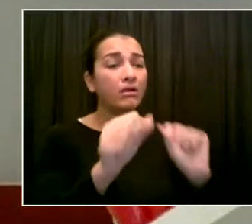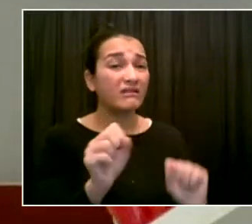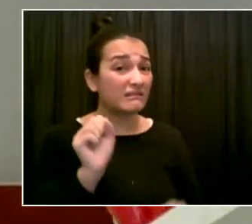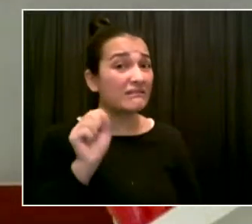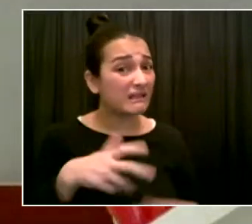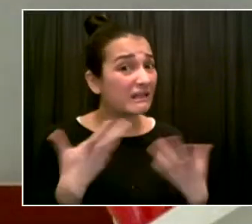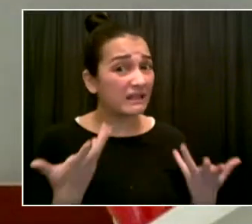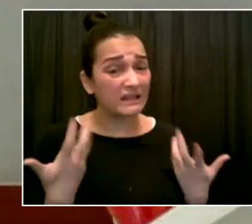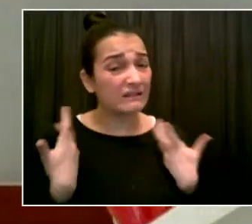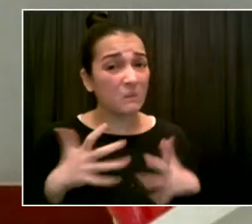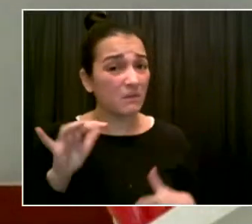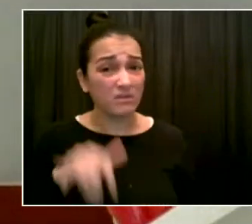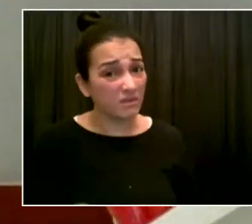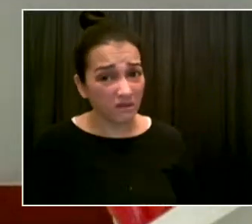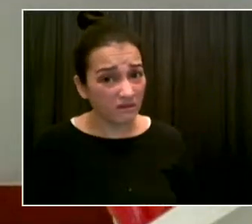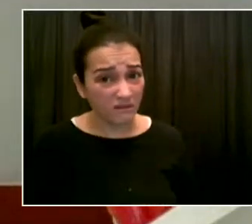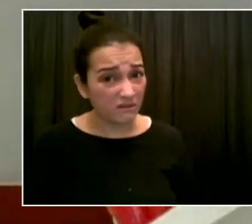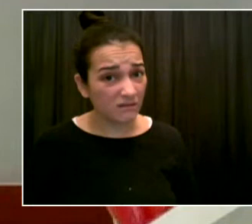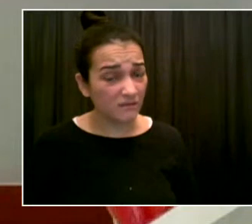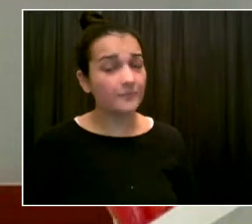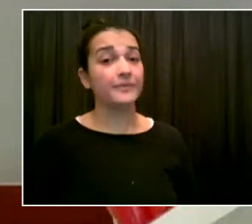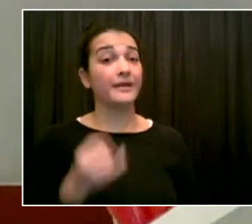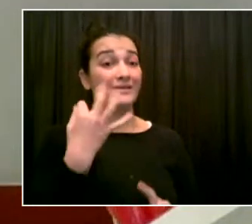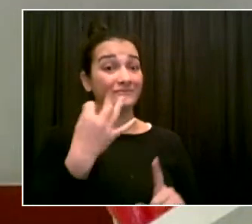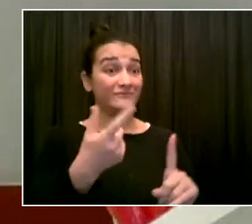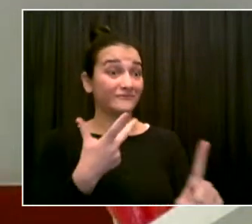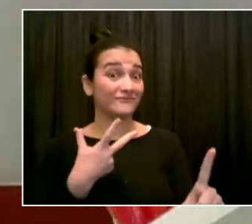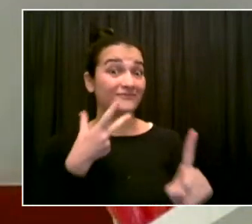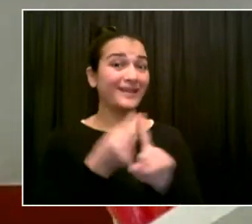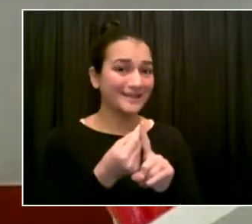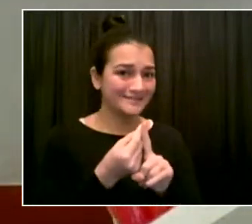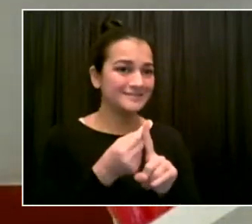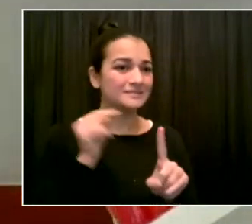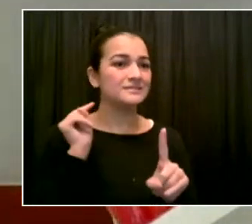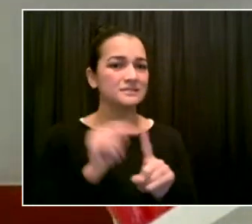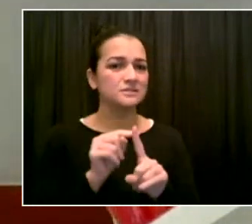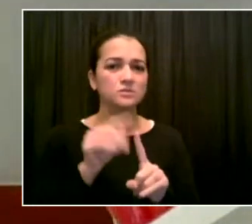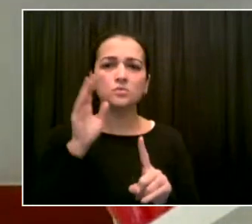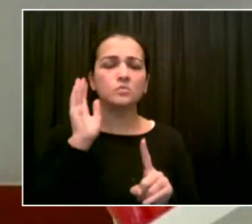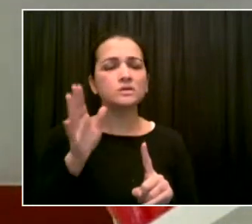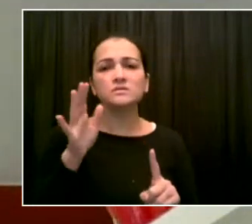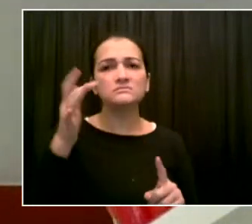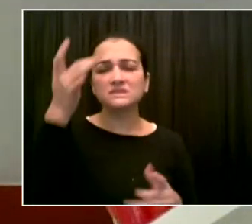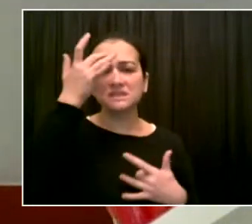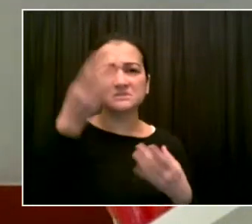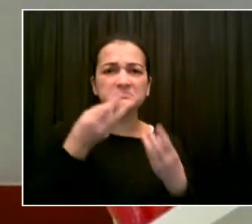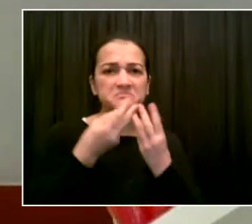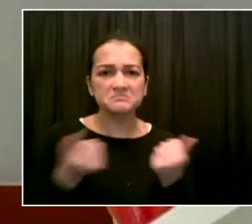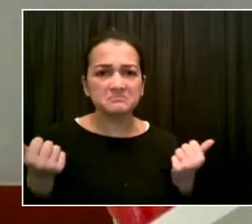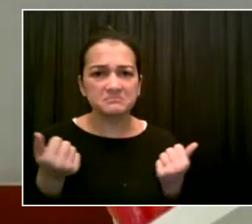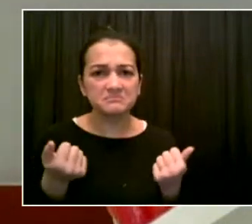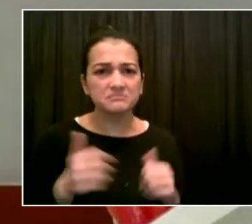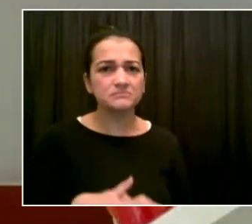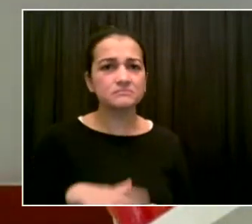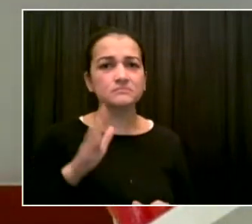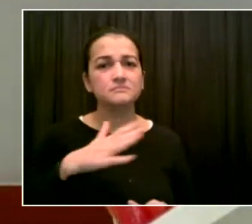FROM LONG COVID MEANING DIFFICULTY BREATHING AND METANL HEALTH ISSUES THAT COULD'VE BEEN CORRECTED IF THEY WOULD'VE